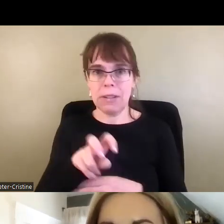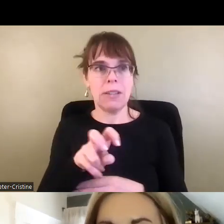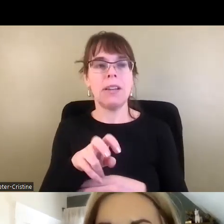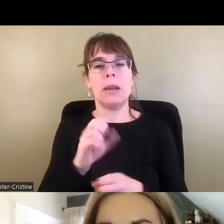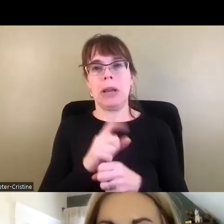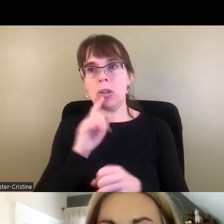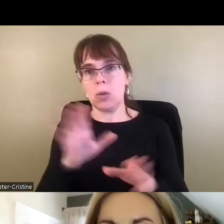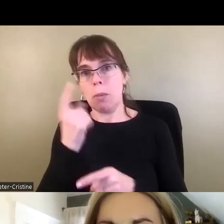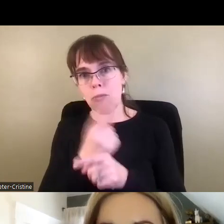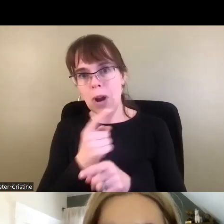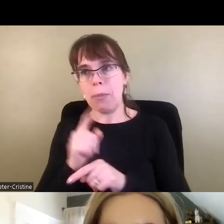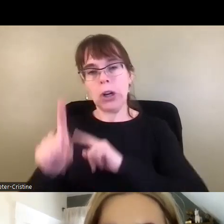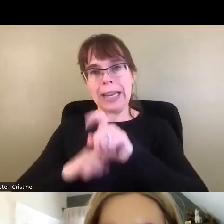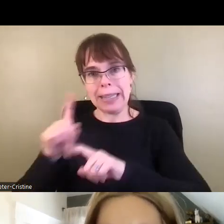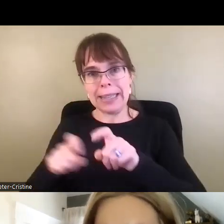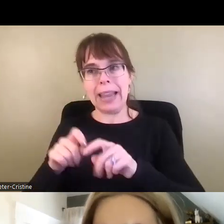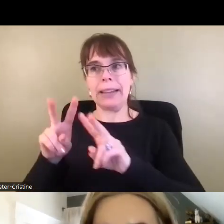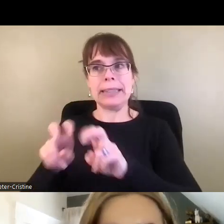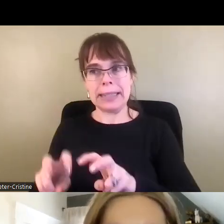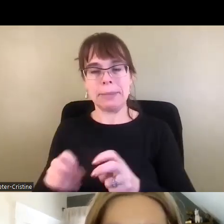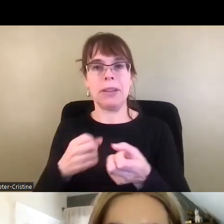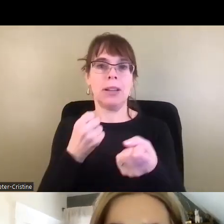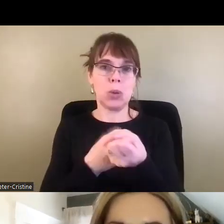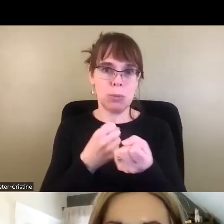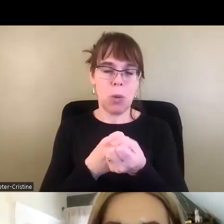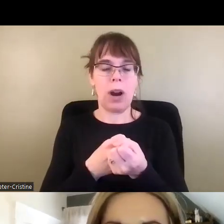intake assessment, and supporting folks in all of the ways that they they need.